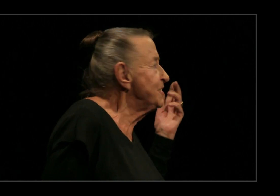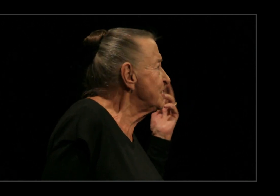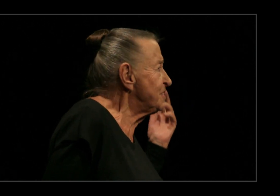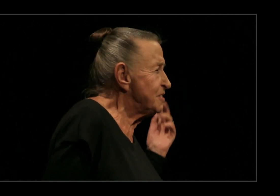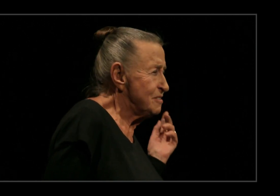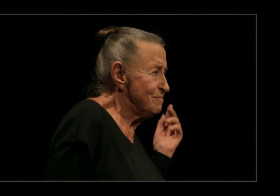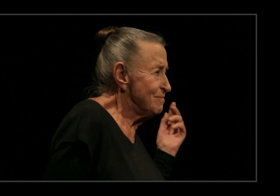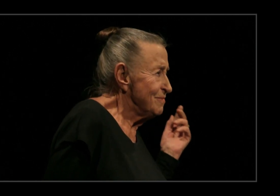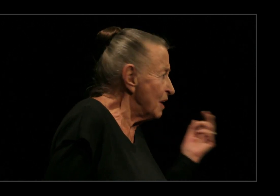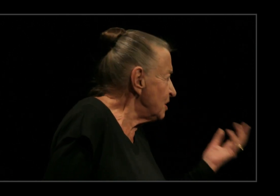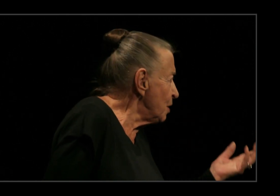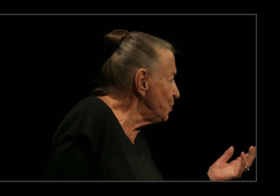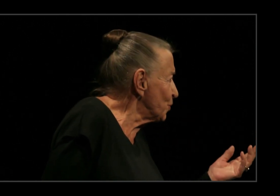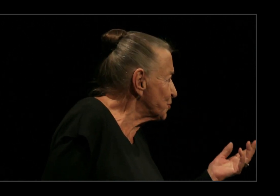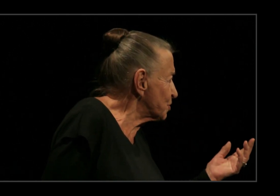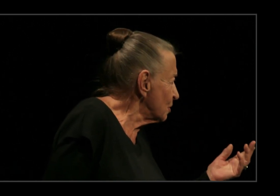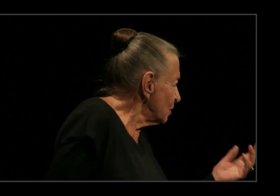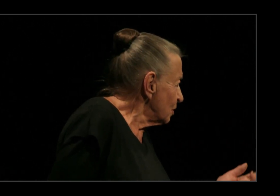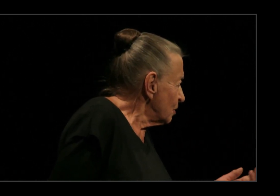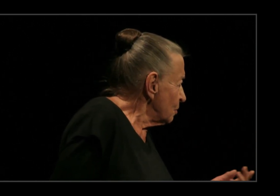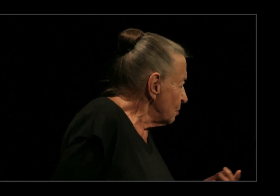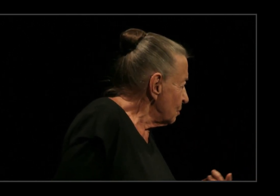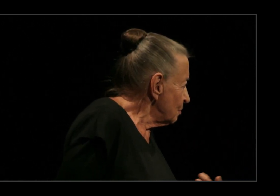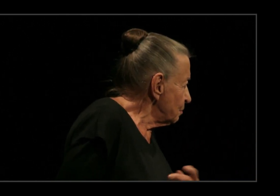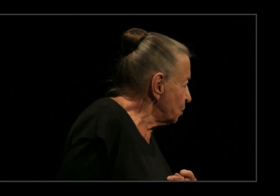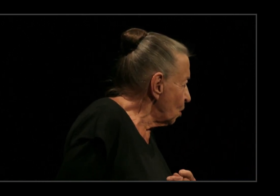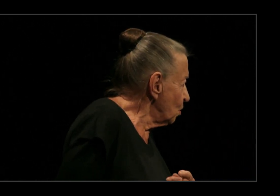where the sky began.